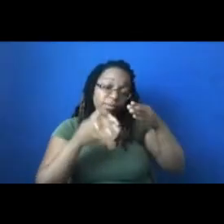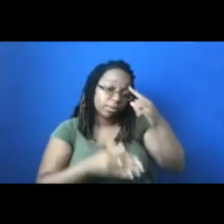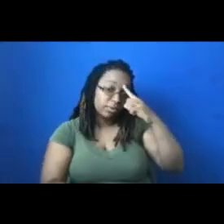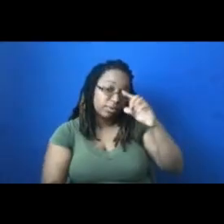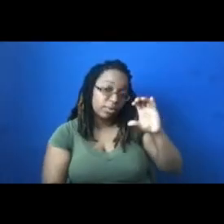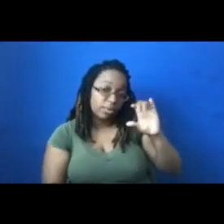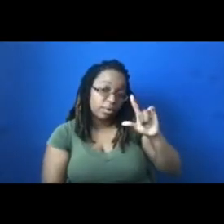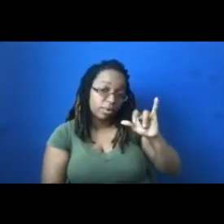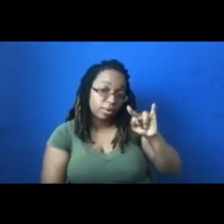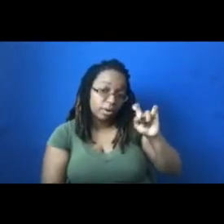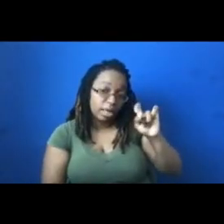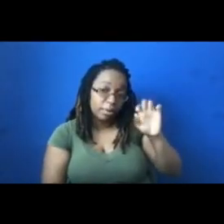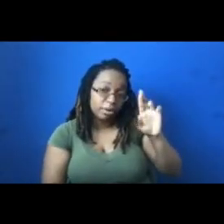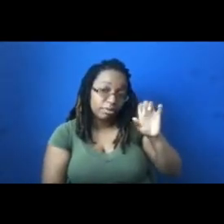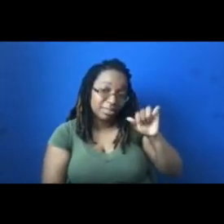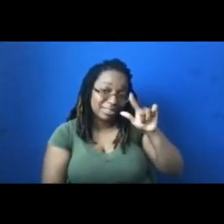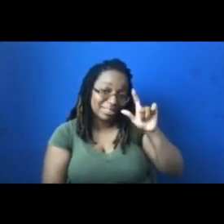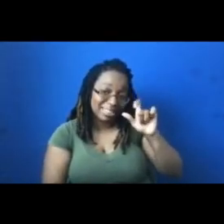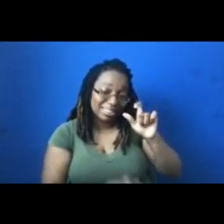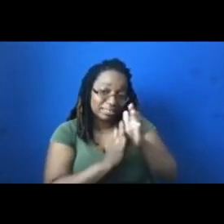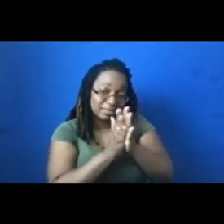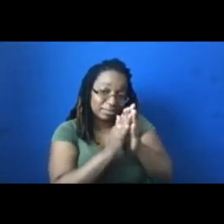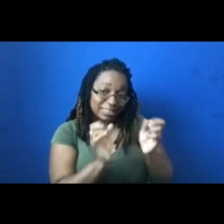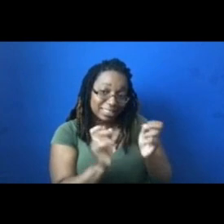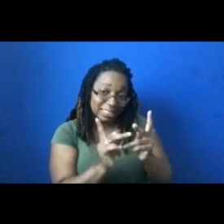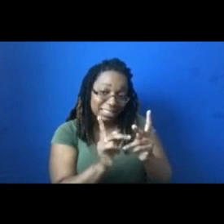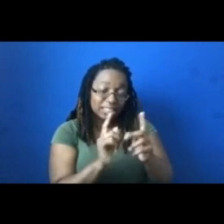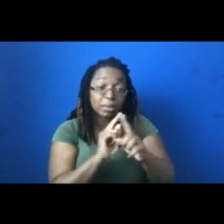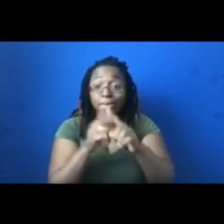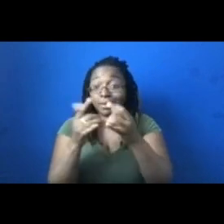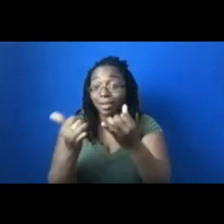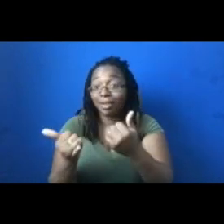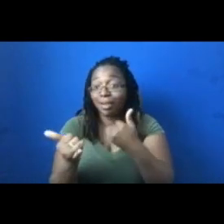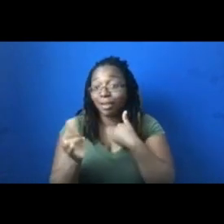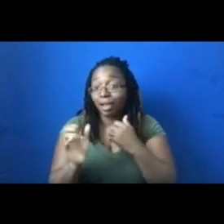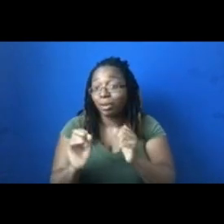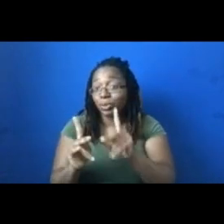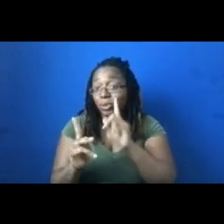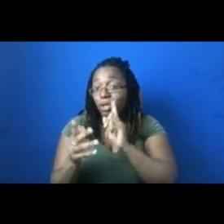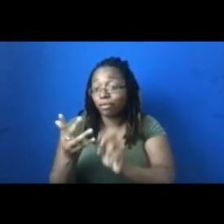opportunity for promotion that is responsive. So the that was